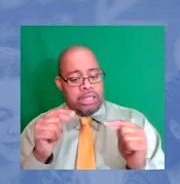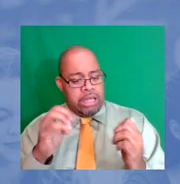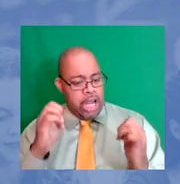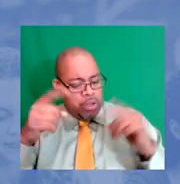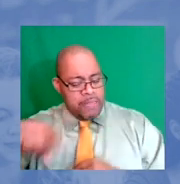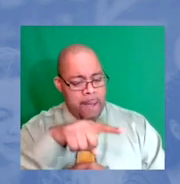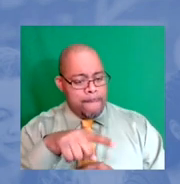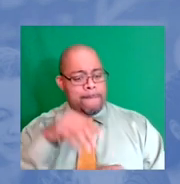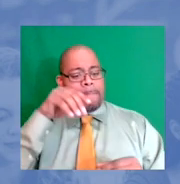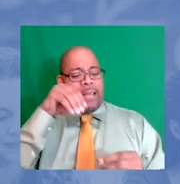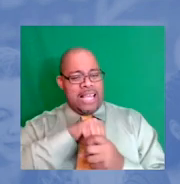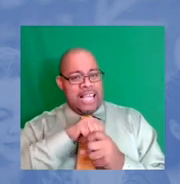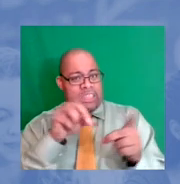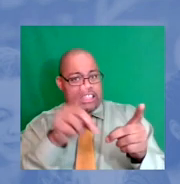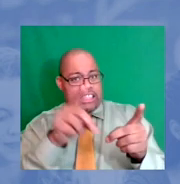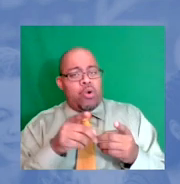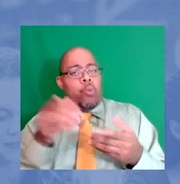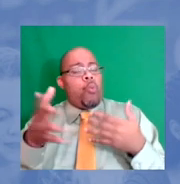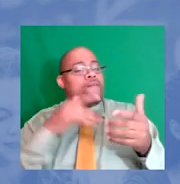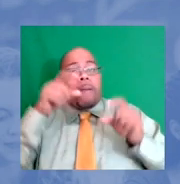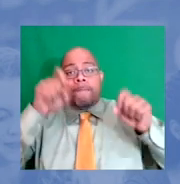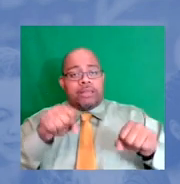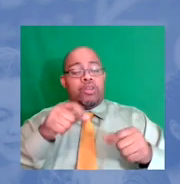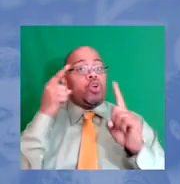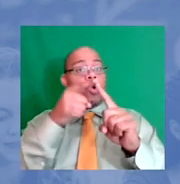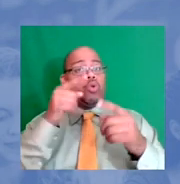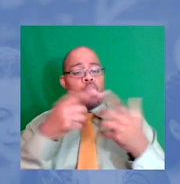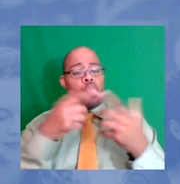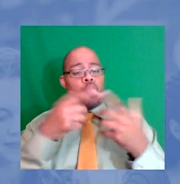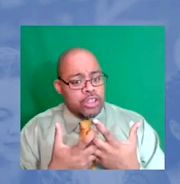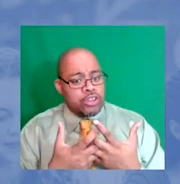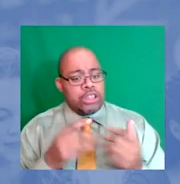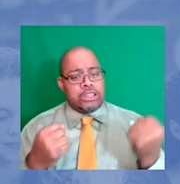WHEREVER POSSIBLE ACCOMMODATIONS AND SUPPORT THAT THEY NEED.